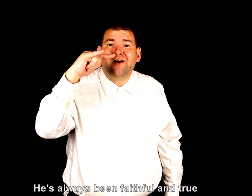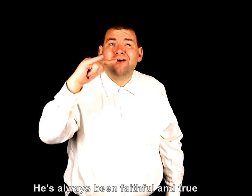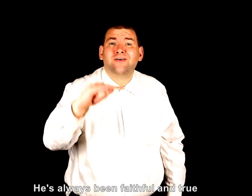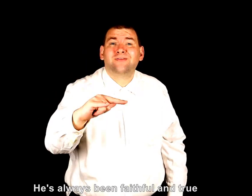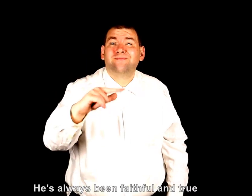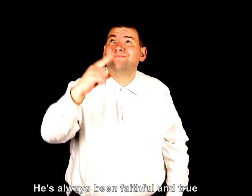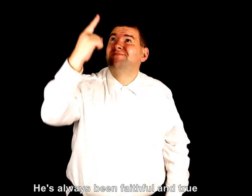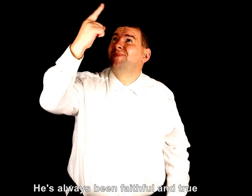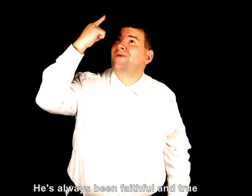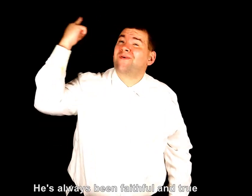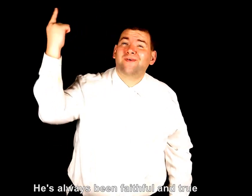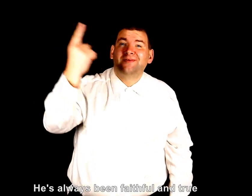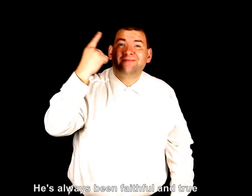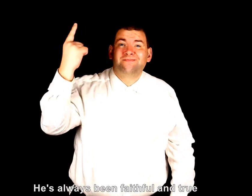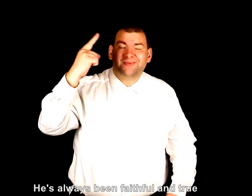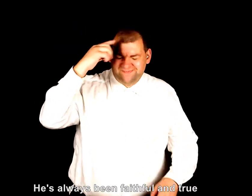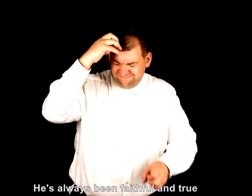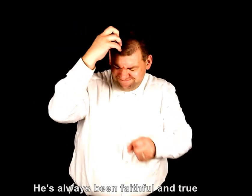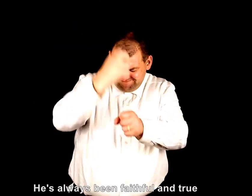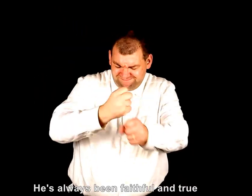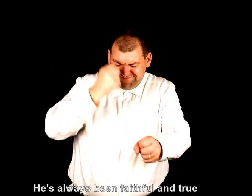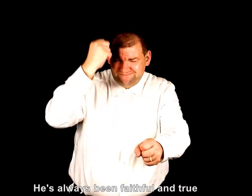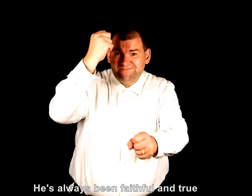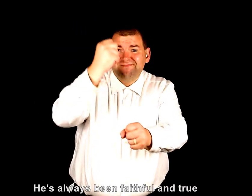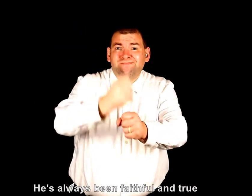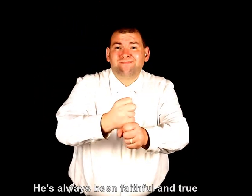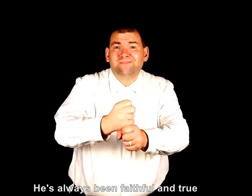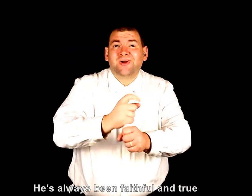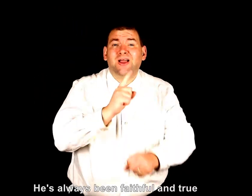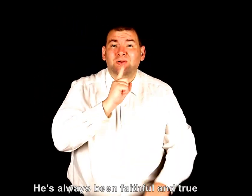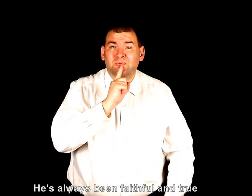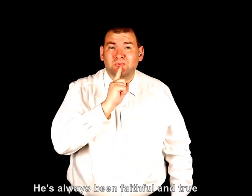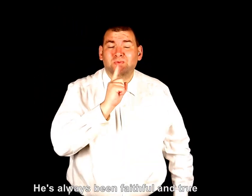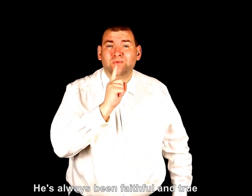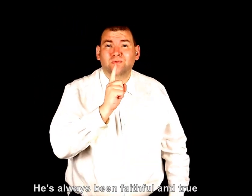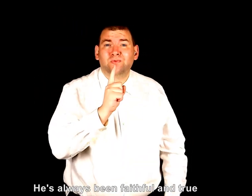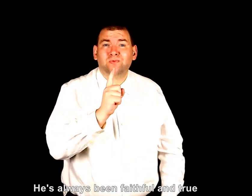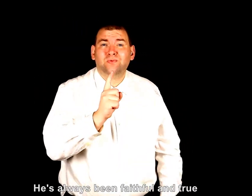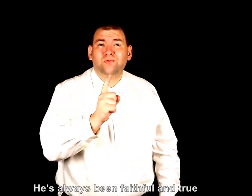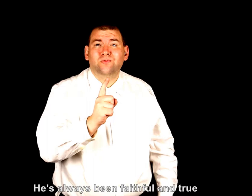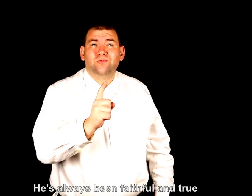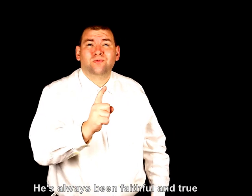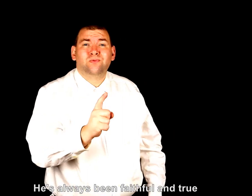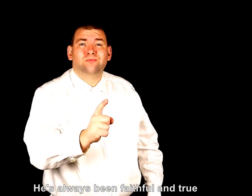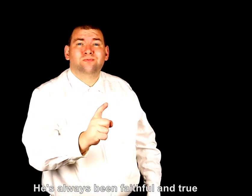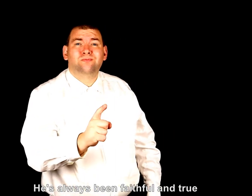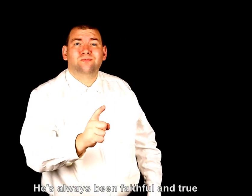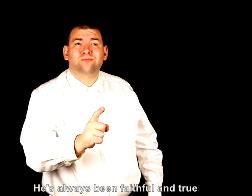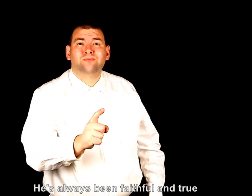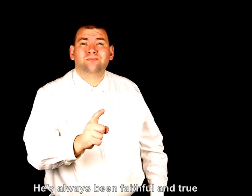He's always been faithful and true